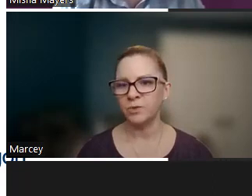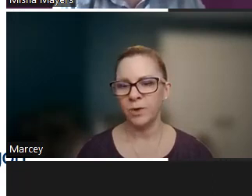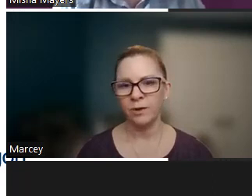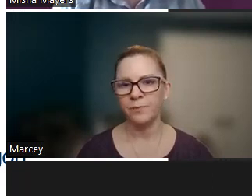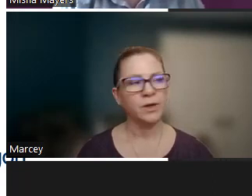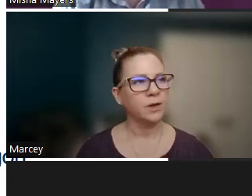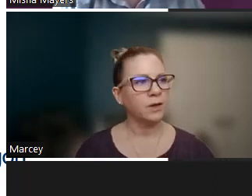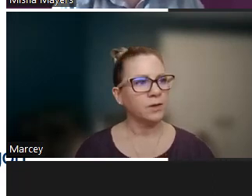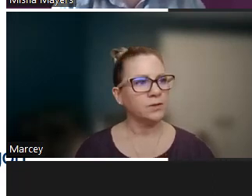AS WELL.